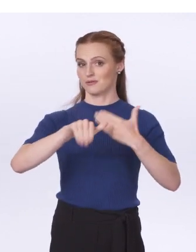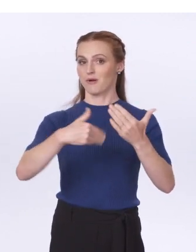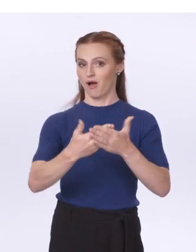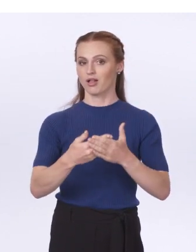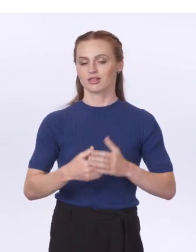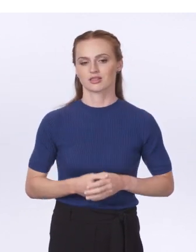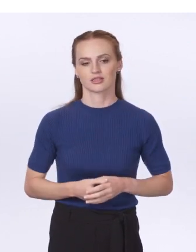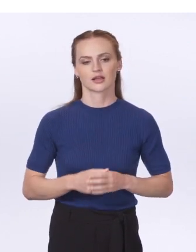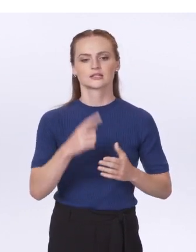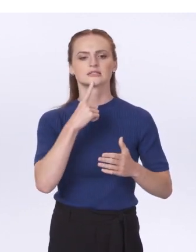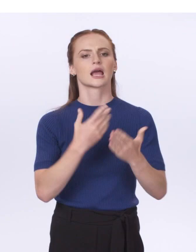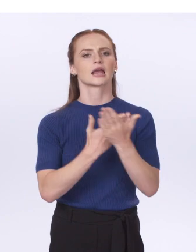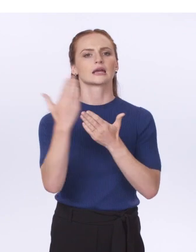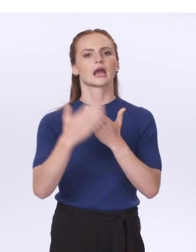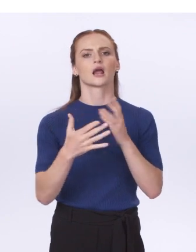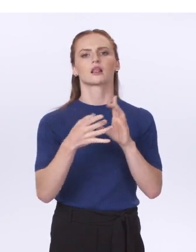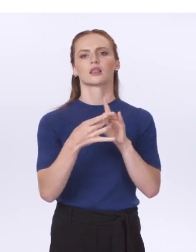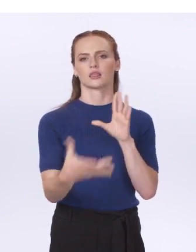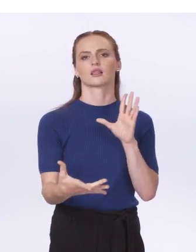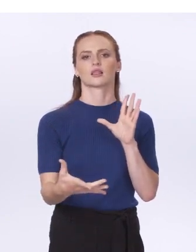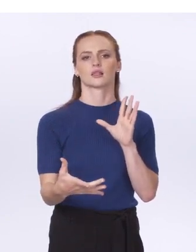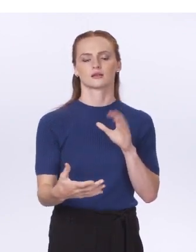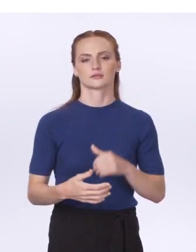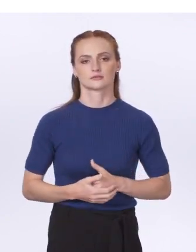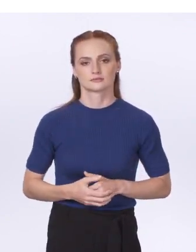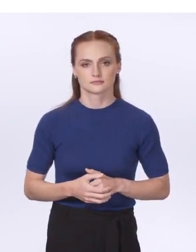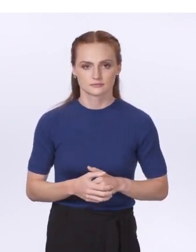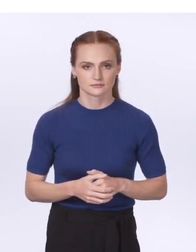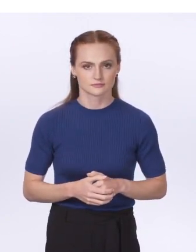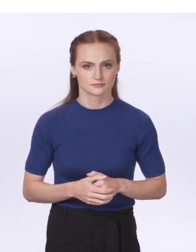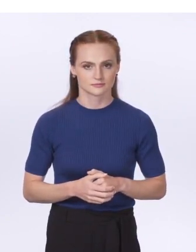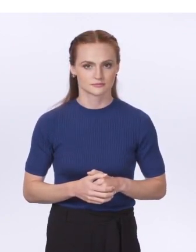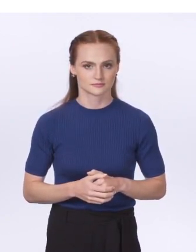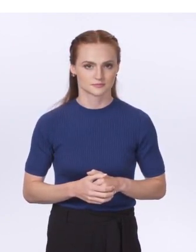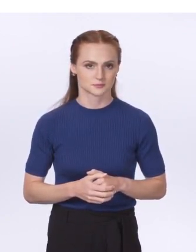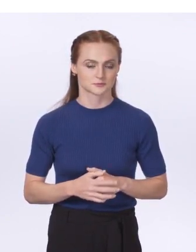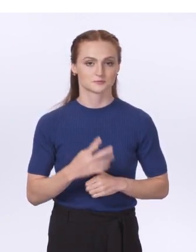I heard: Detach hands. Voice can even make the living dead...